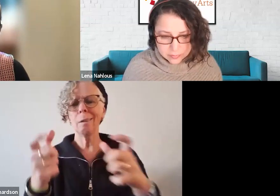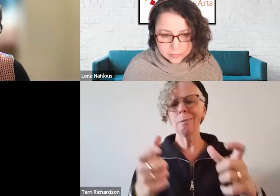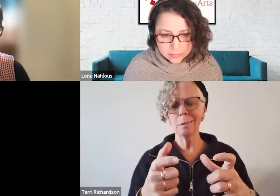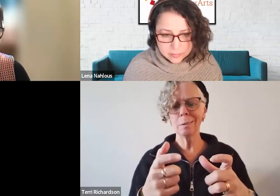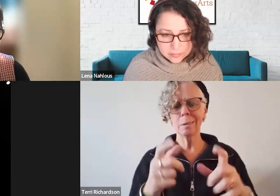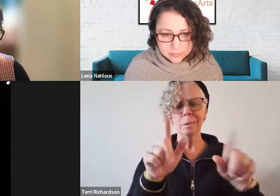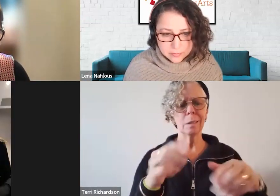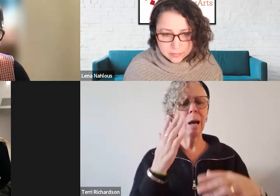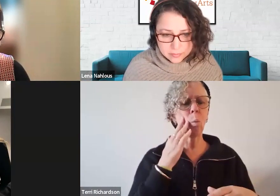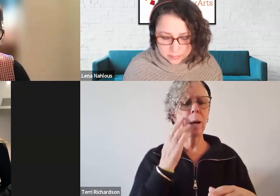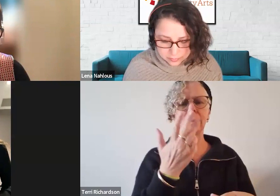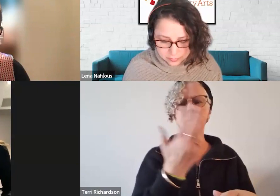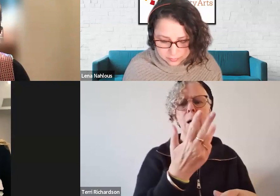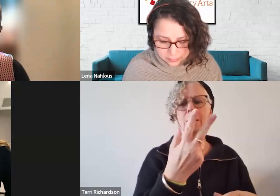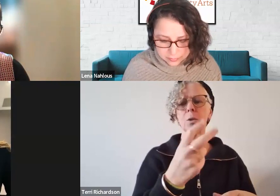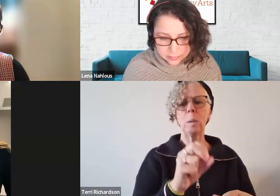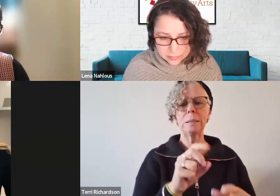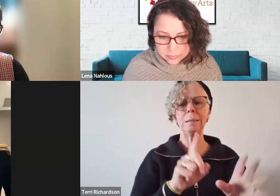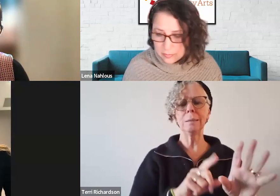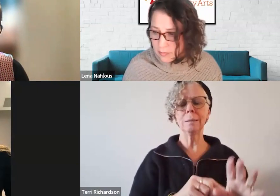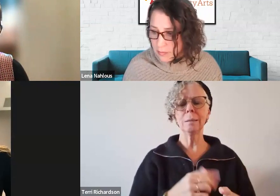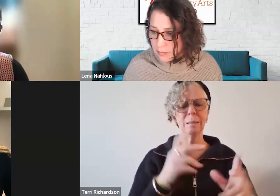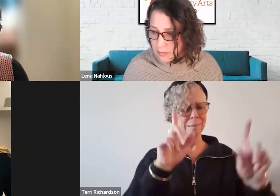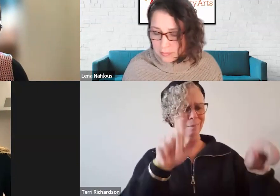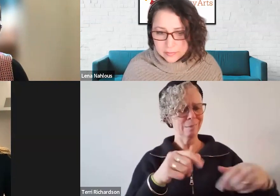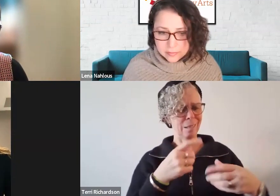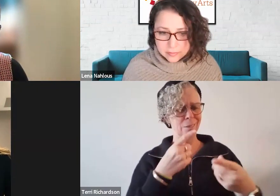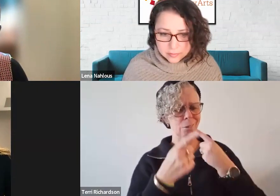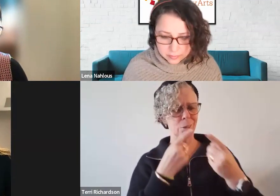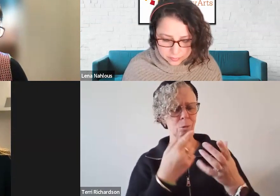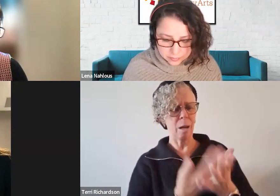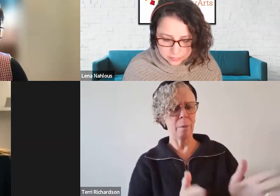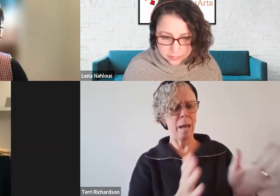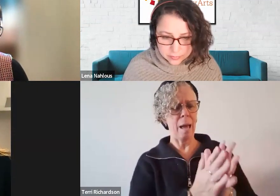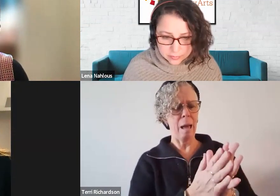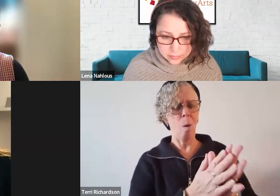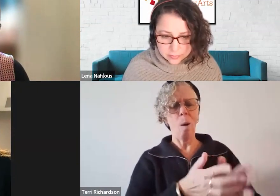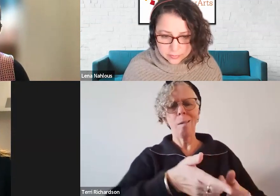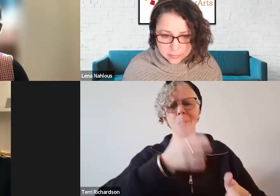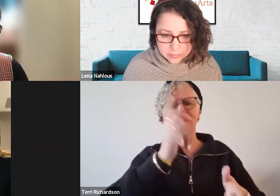and it originated to describe the management decision-making and accountability structures